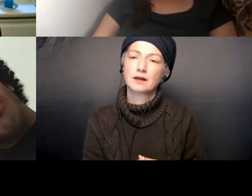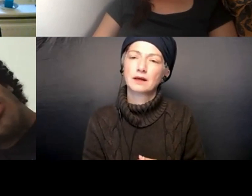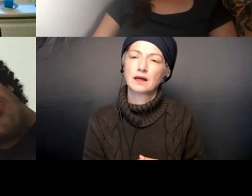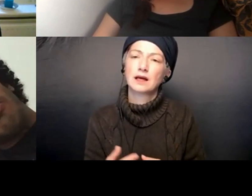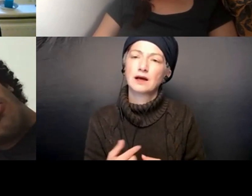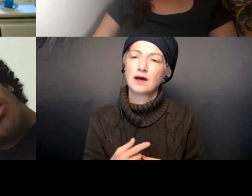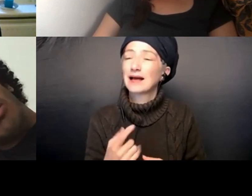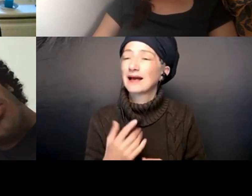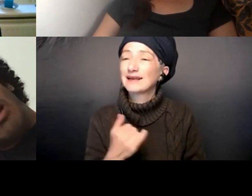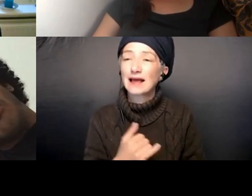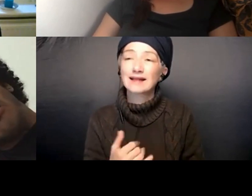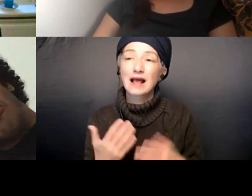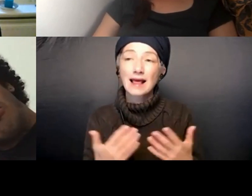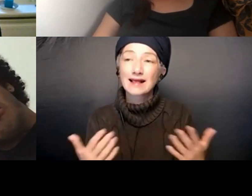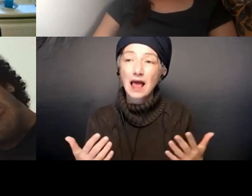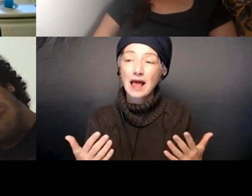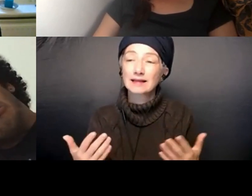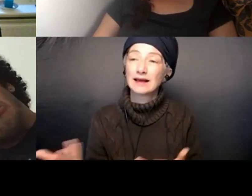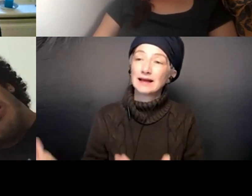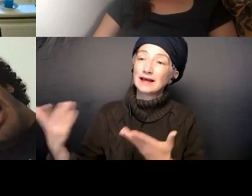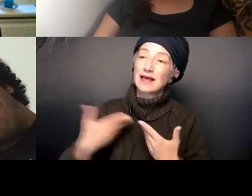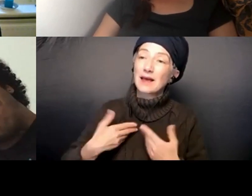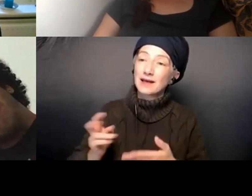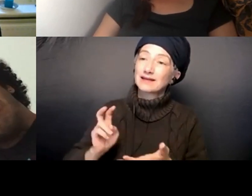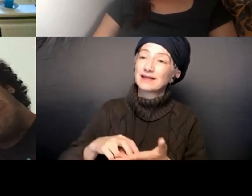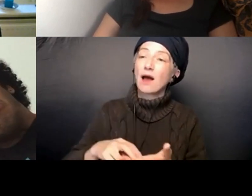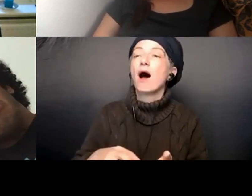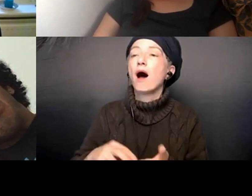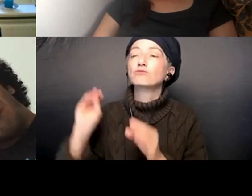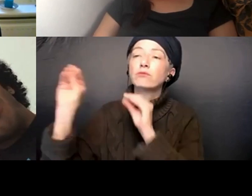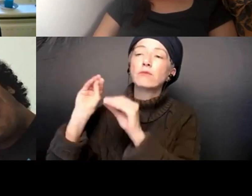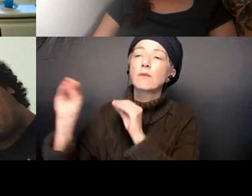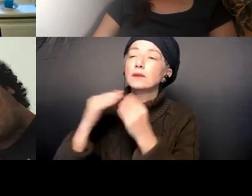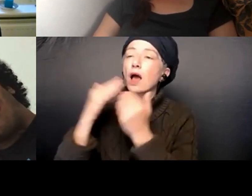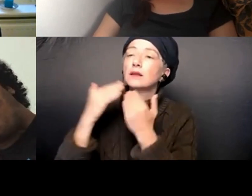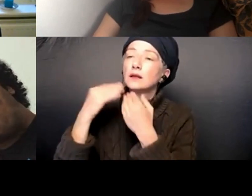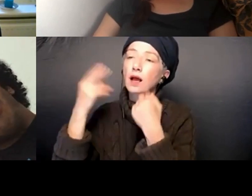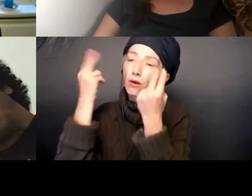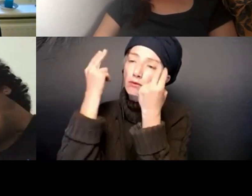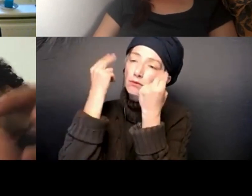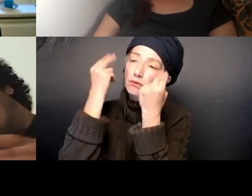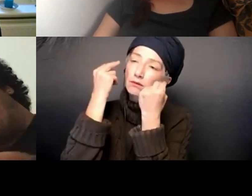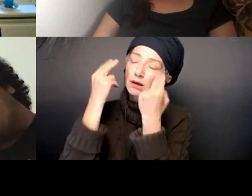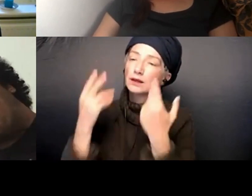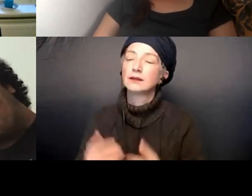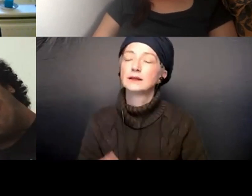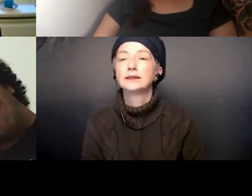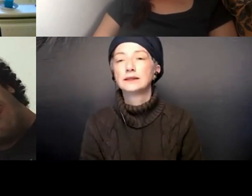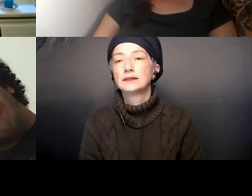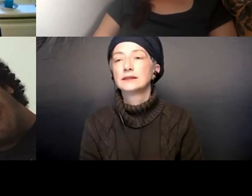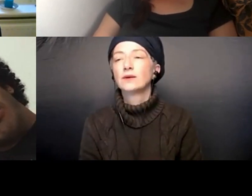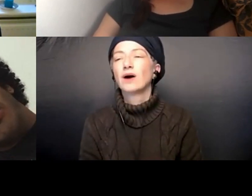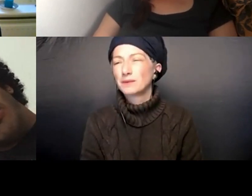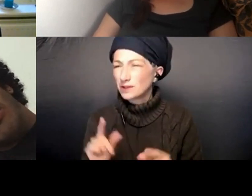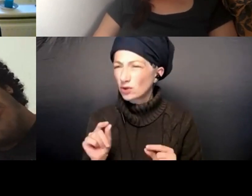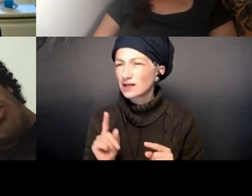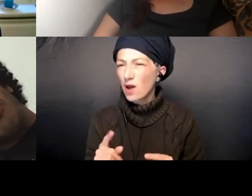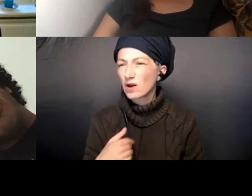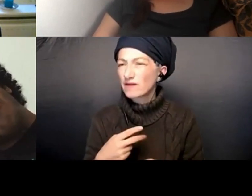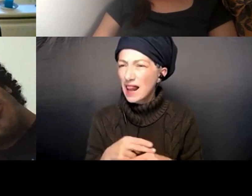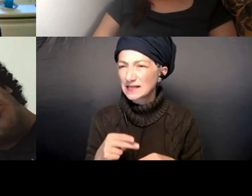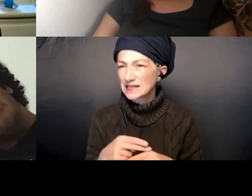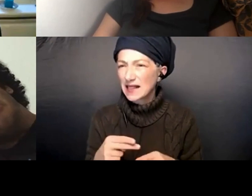for every opportunity that I got. And that makes one really, really vulnerable to exploitation.